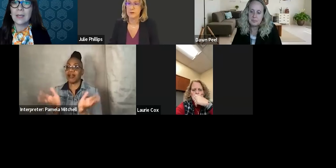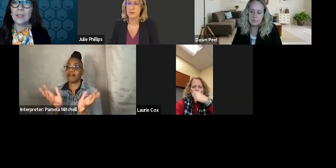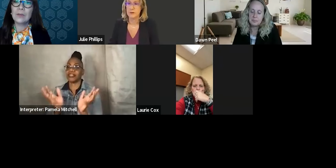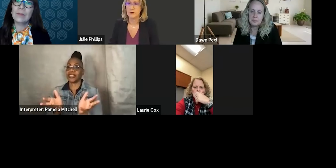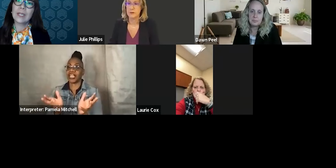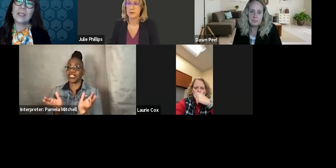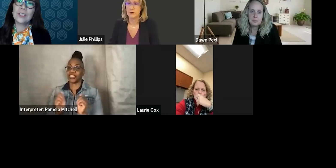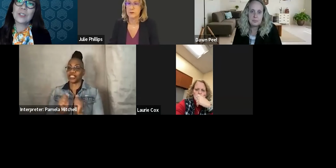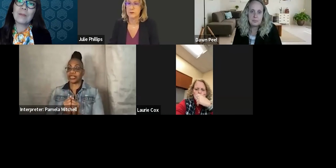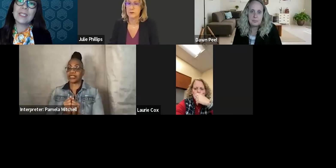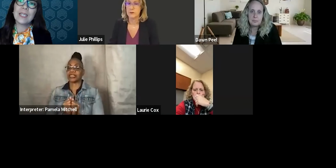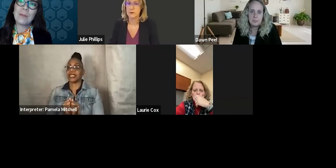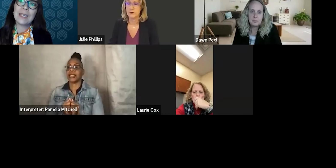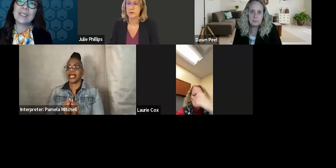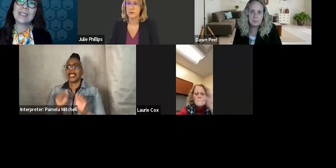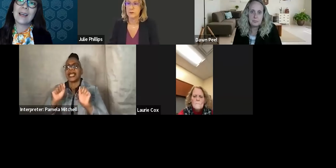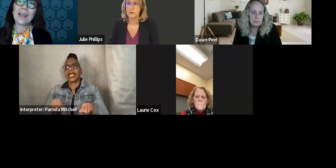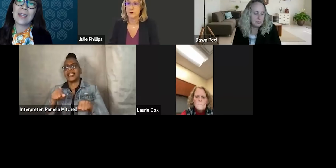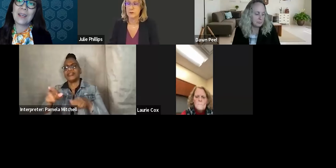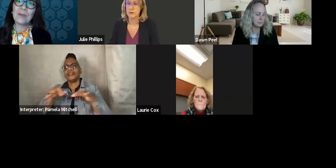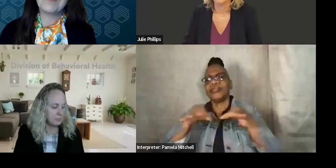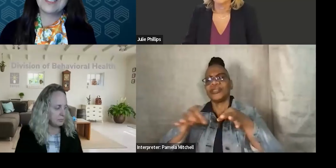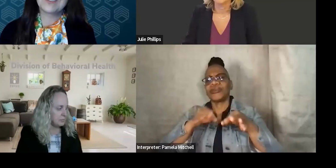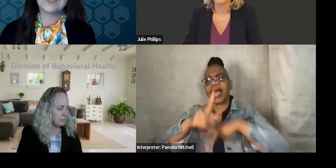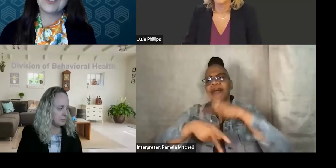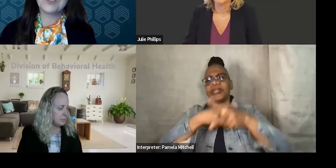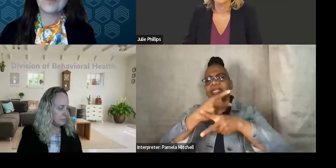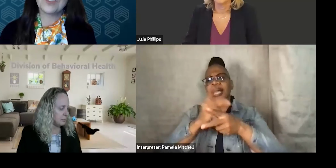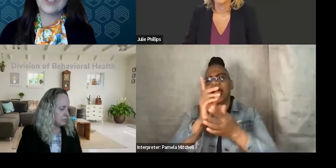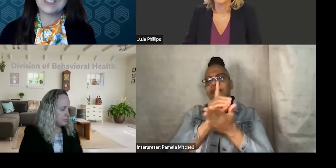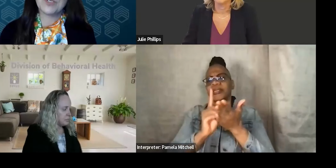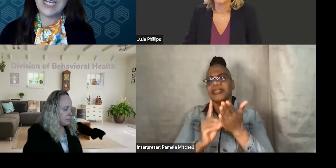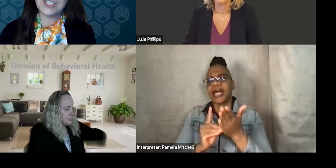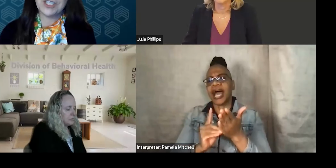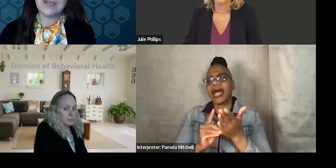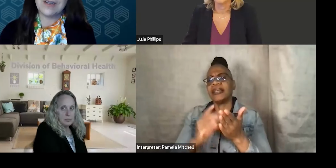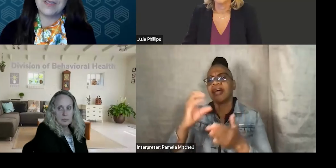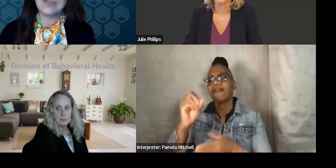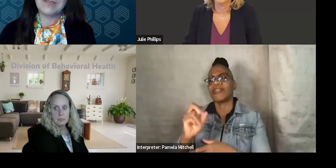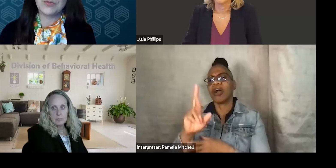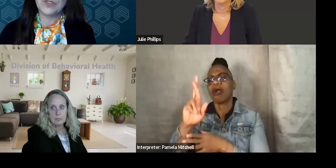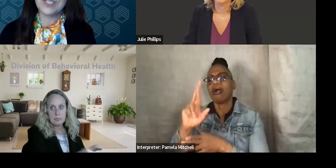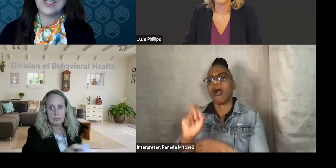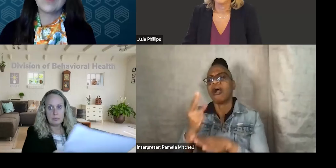"Can you describe the type and design of vehicles "used for the transportation of individuals?